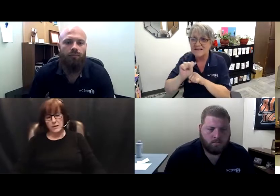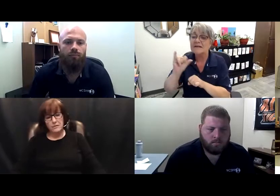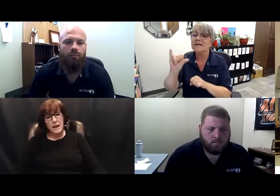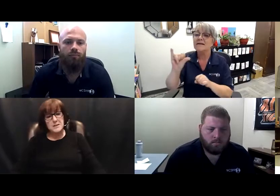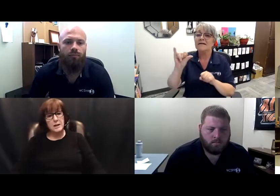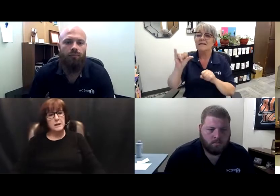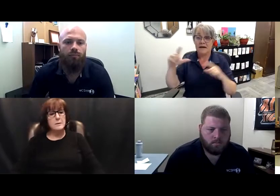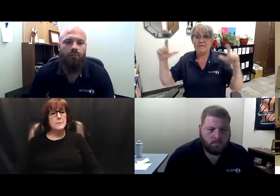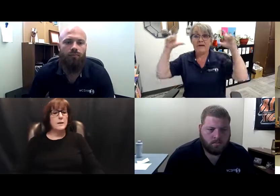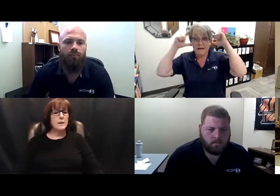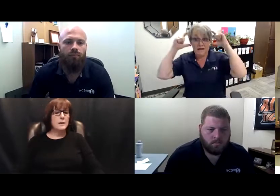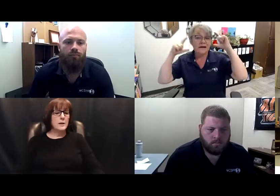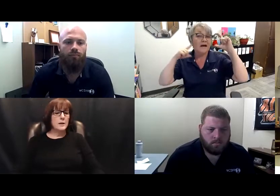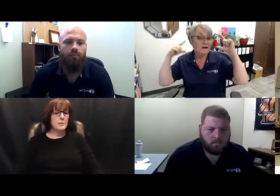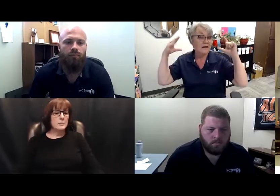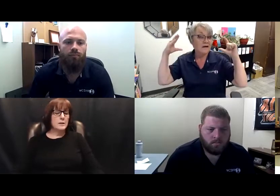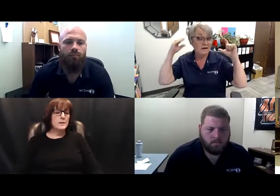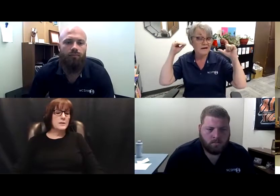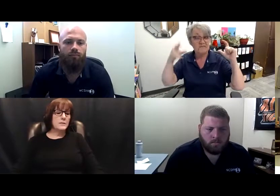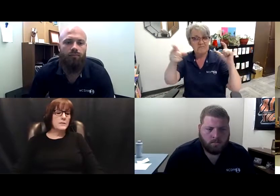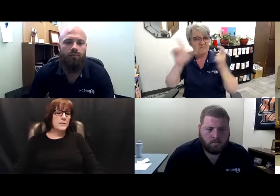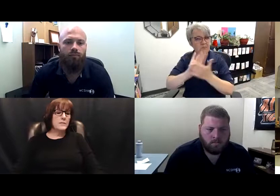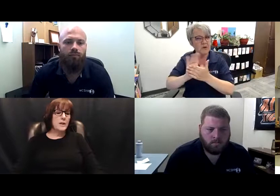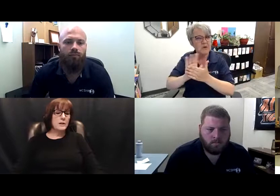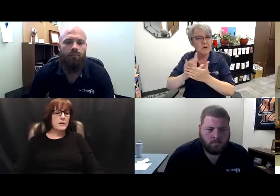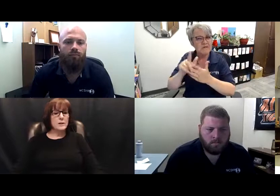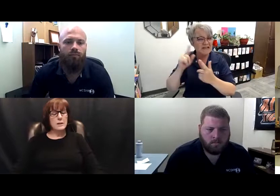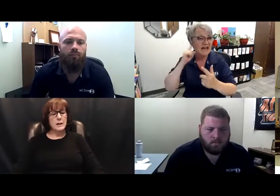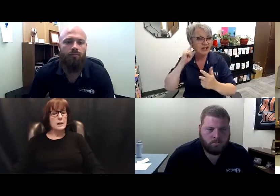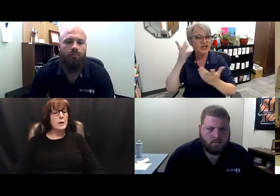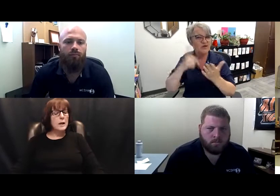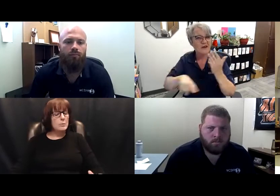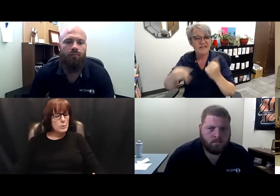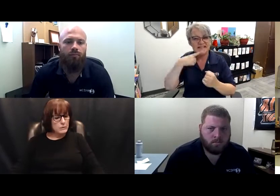fascinating. But then like in a movie